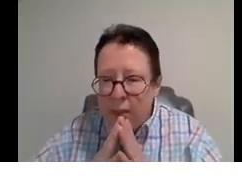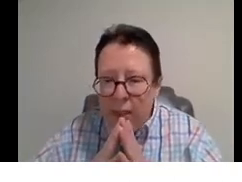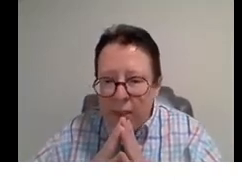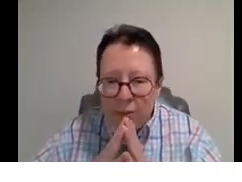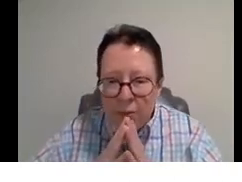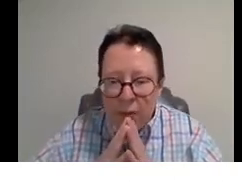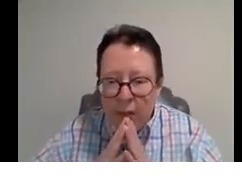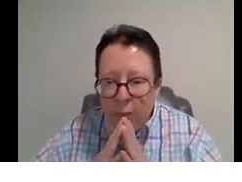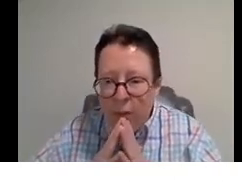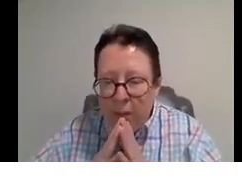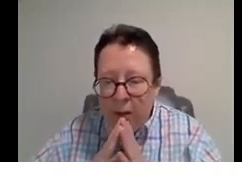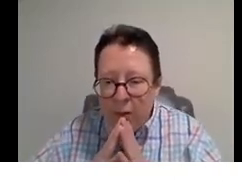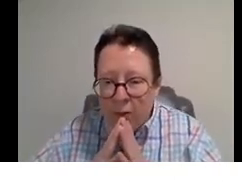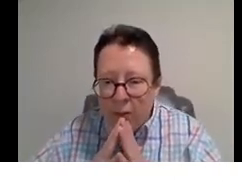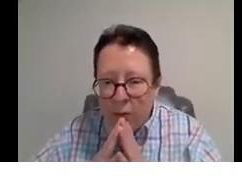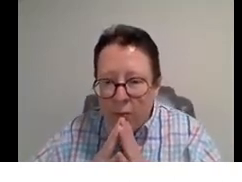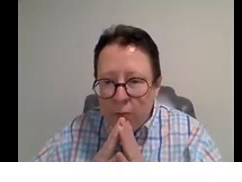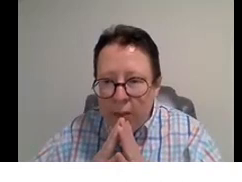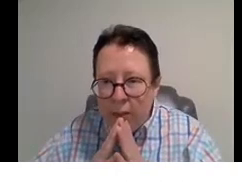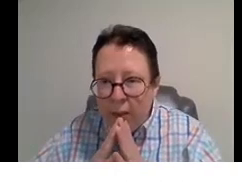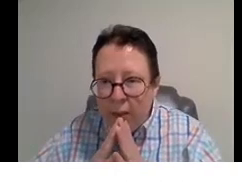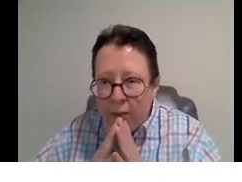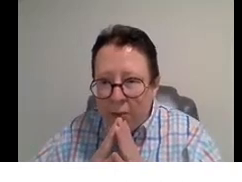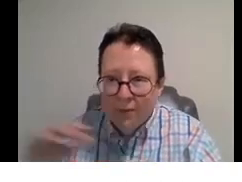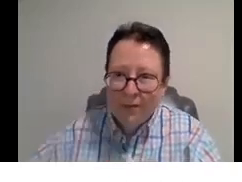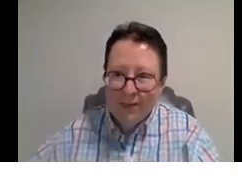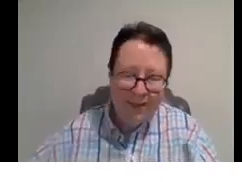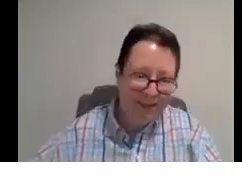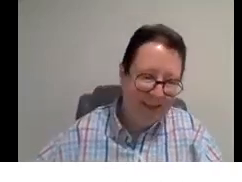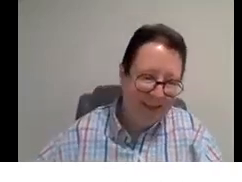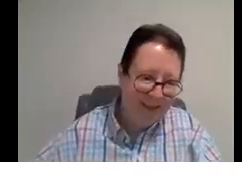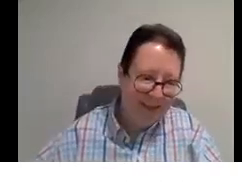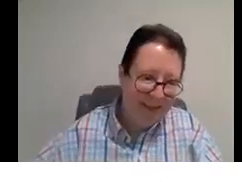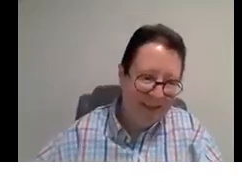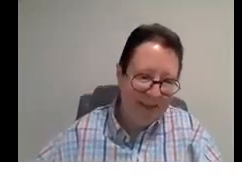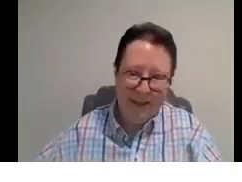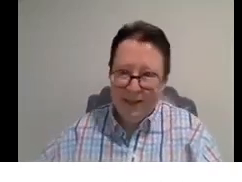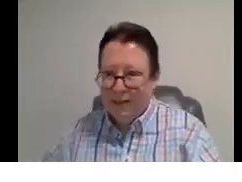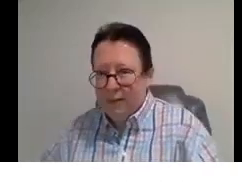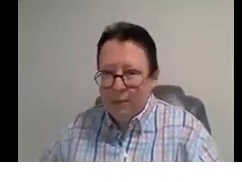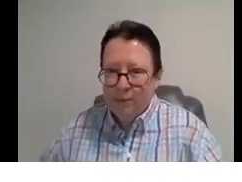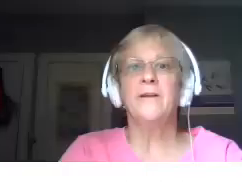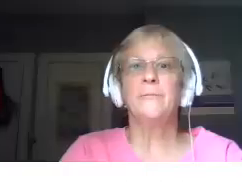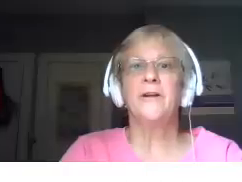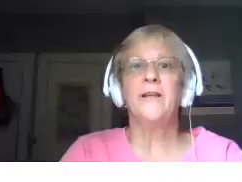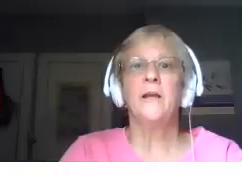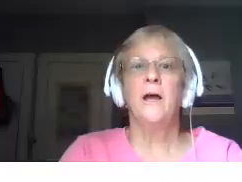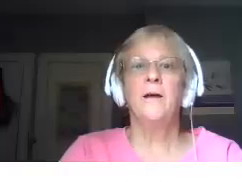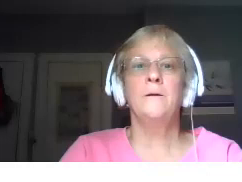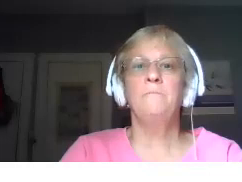geese on a white background and they're all flying together....thank you very much Martie um